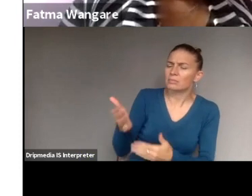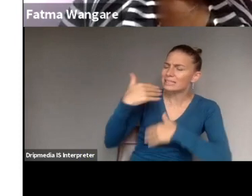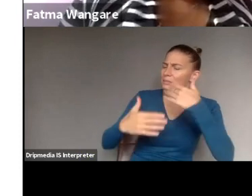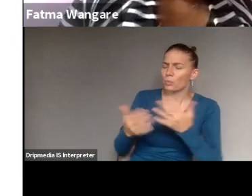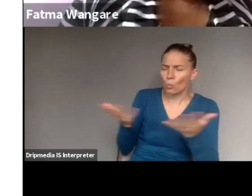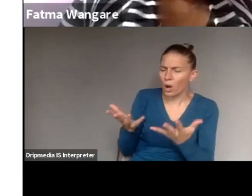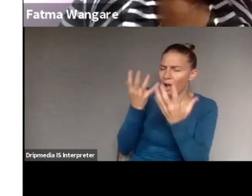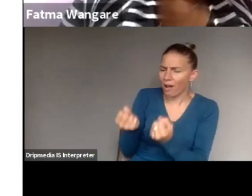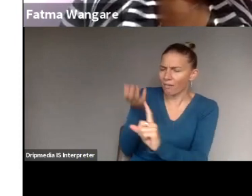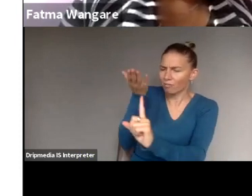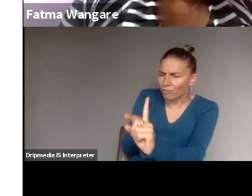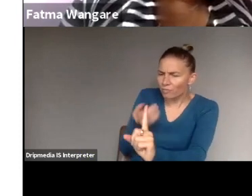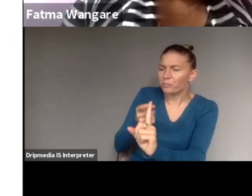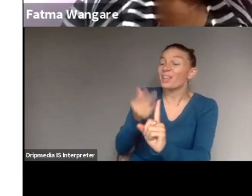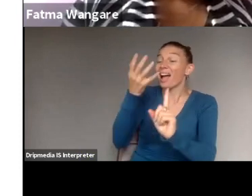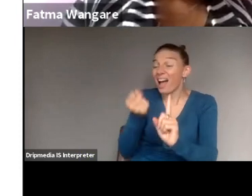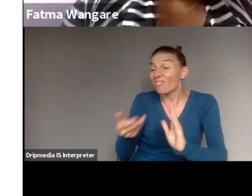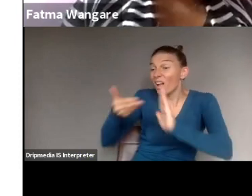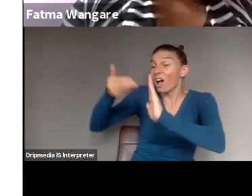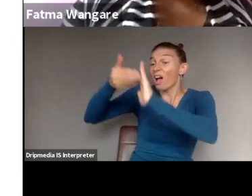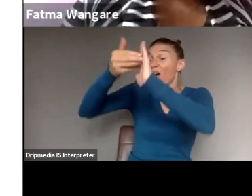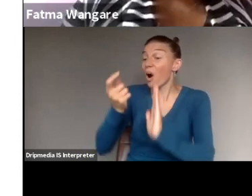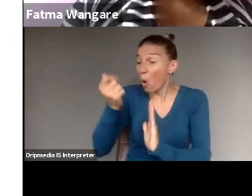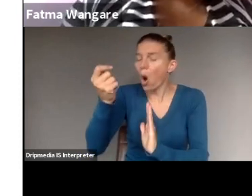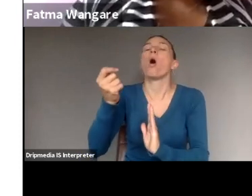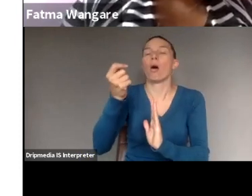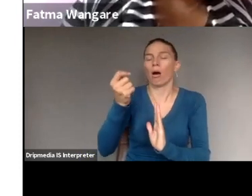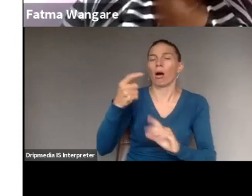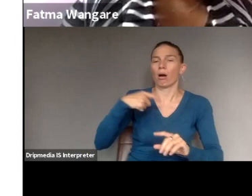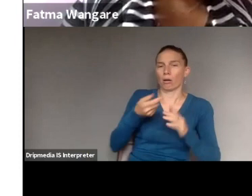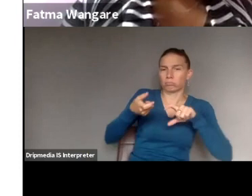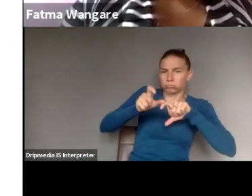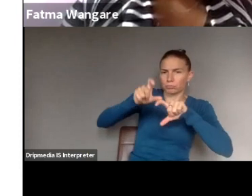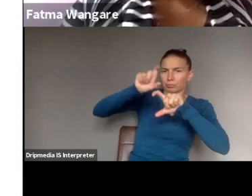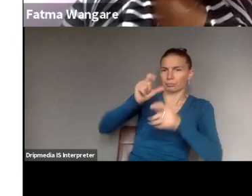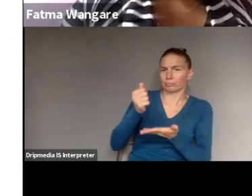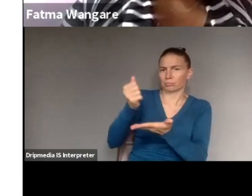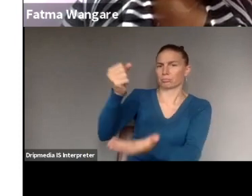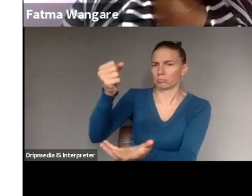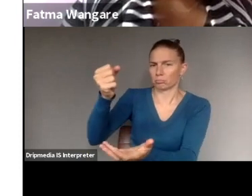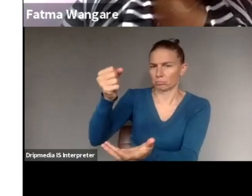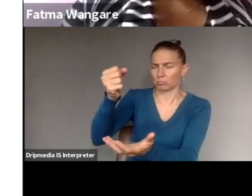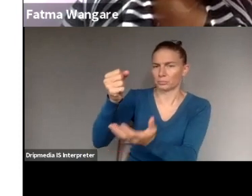when looking at social protection. So again, very few countries in Africa have national disability registry